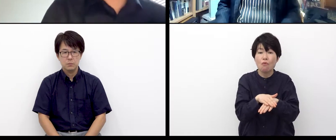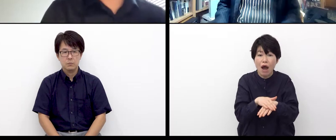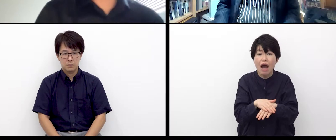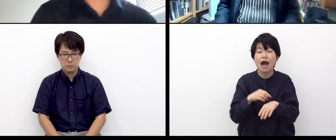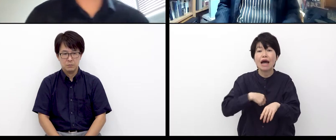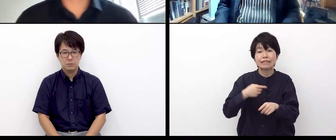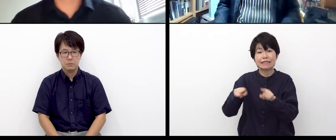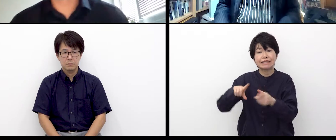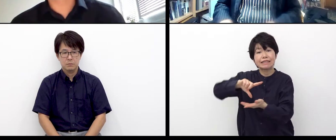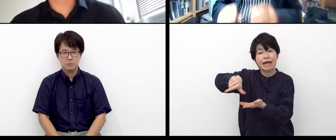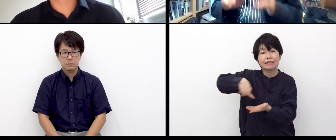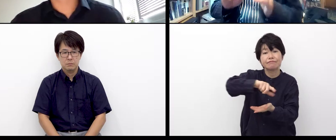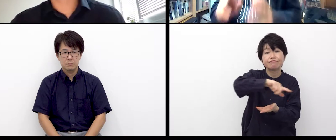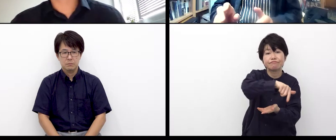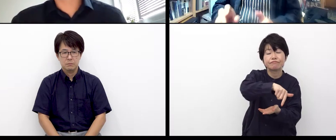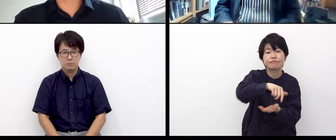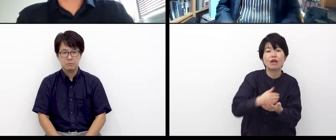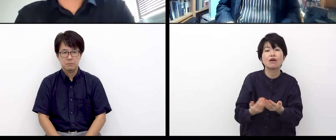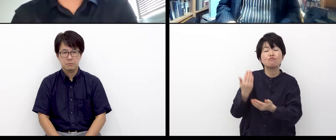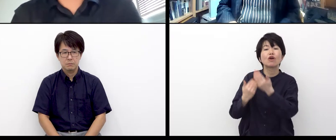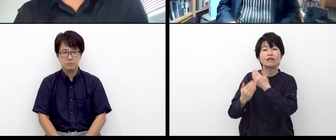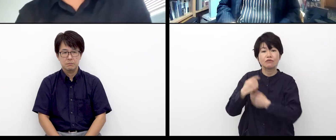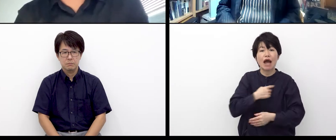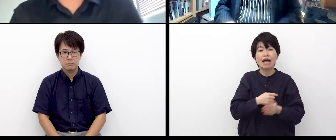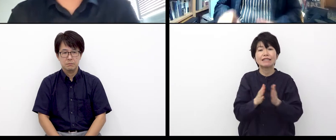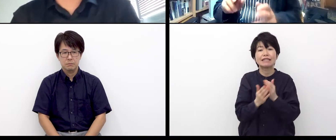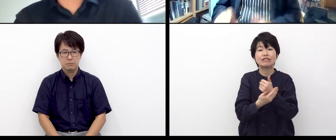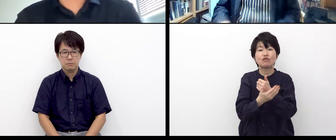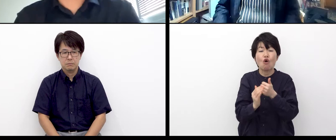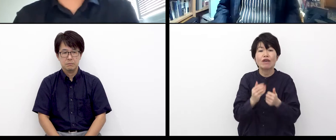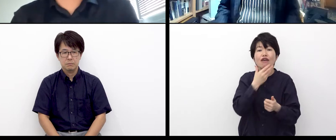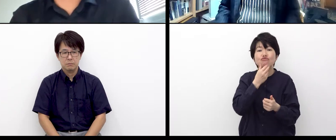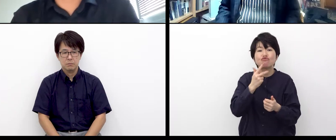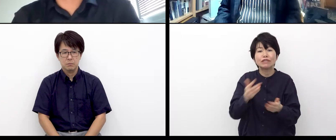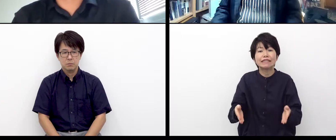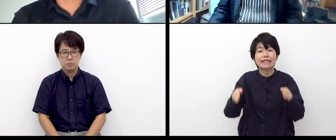a mental health and welfare center in the past as the contact.